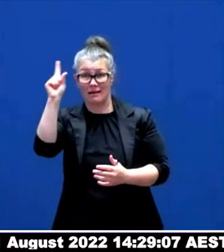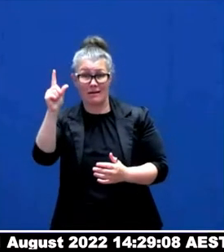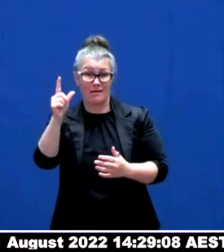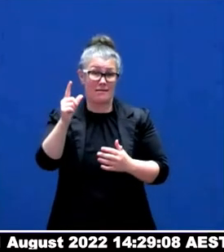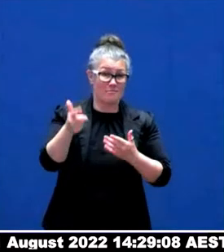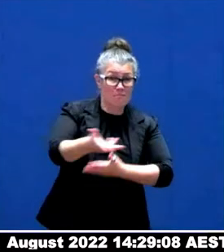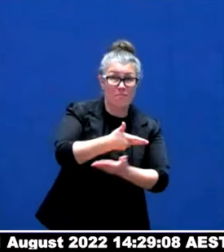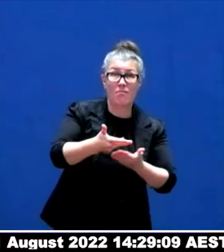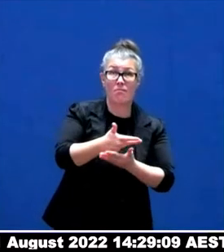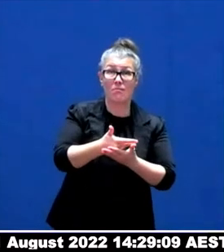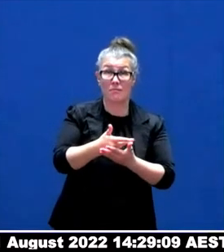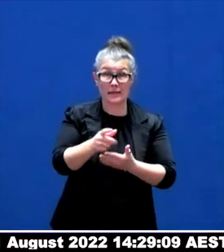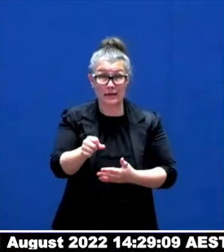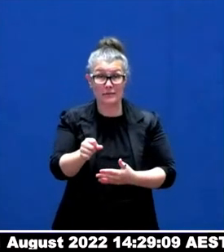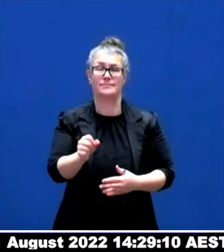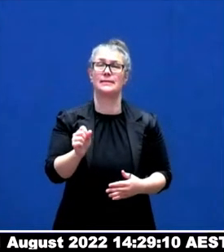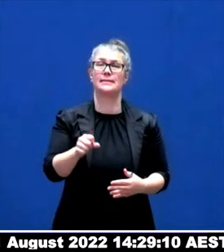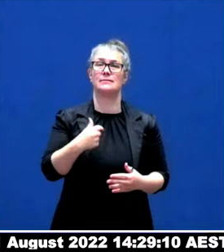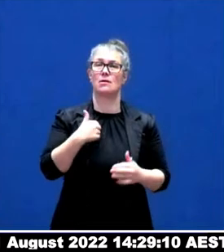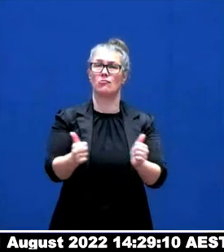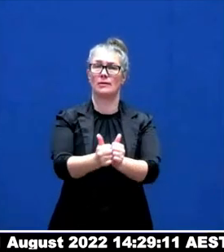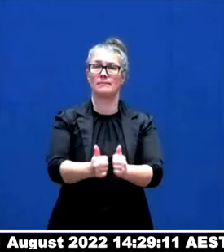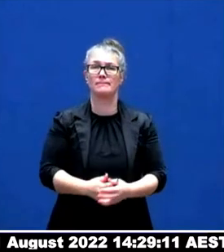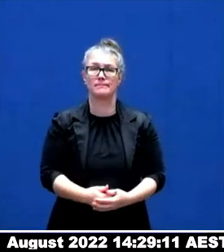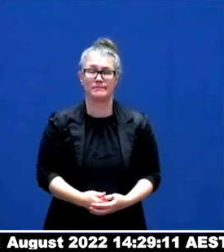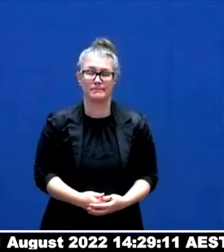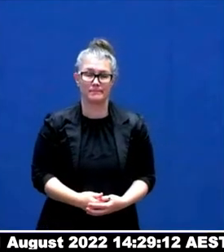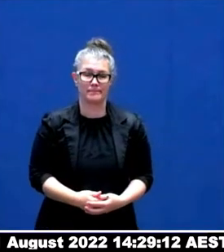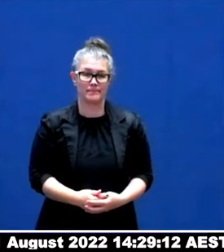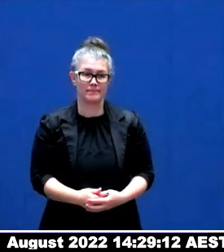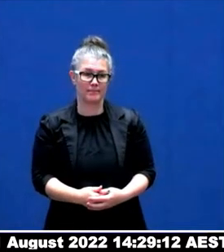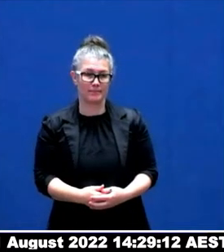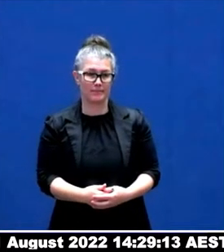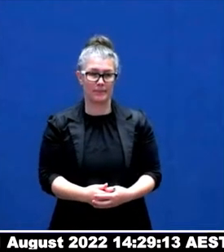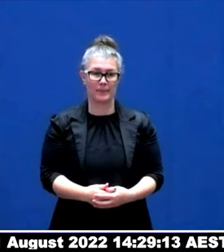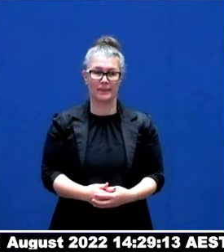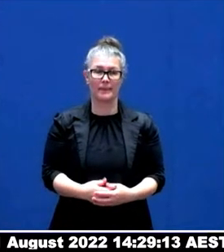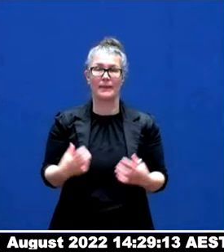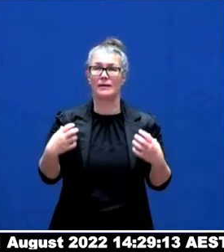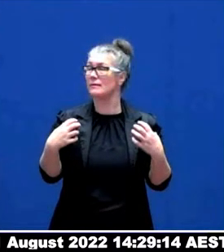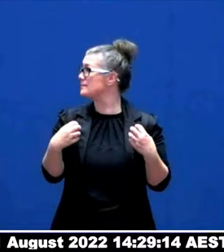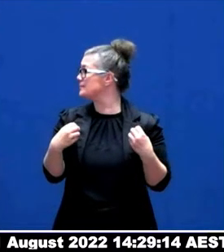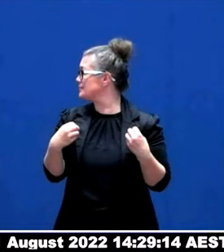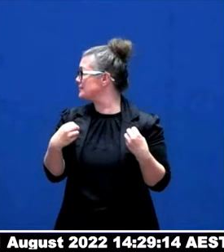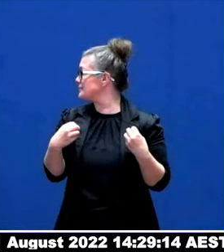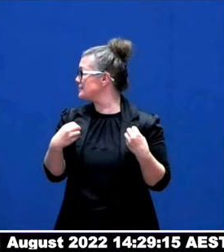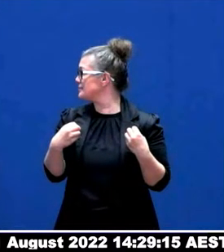Is that a yes? LISA SHORT: Yes, Chair, I agree. Alright. COMMISSIONER RYAN: Did you hear the evidence before you from the New South Wales government?